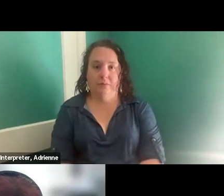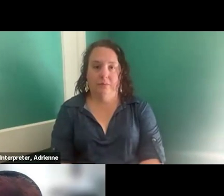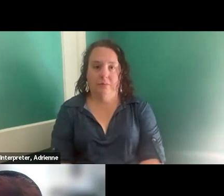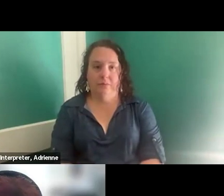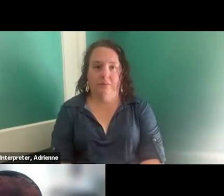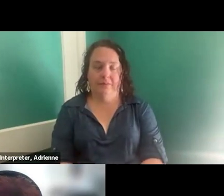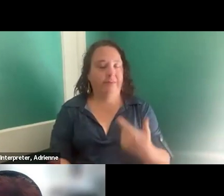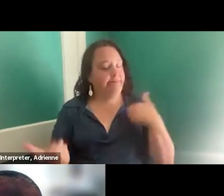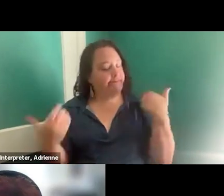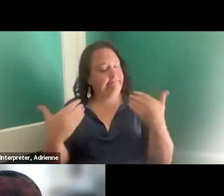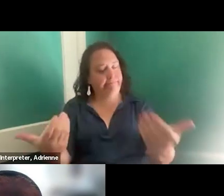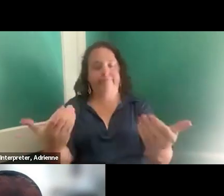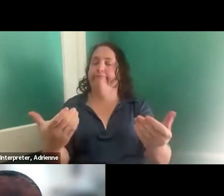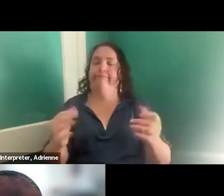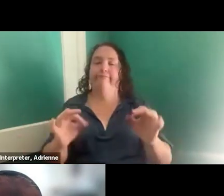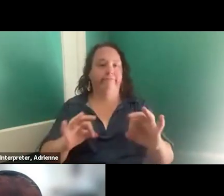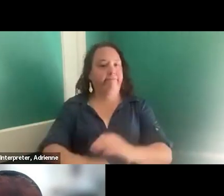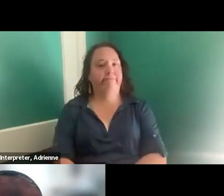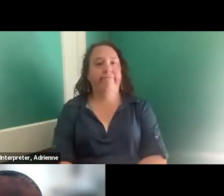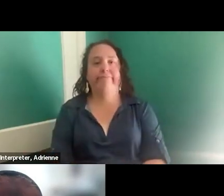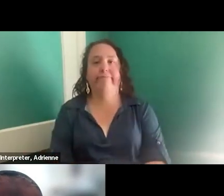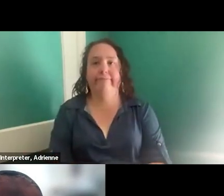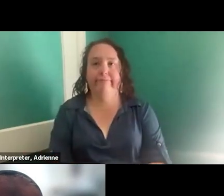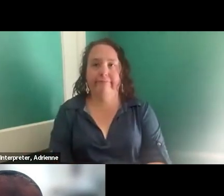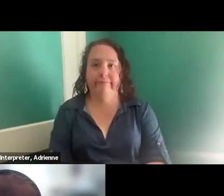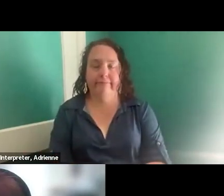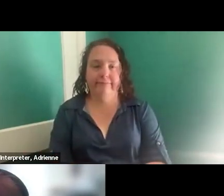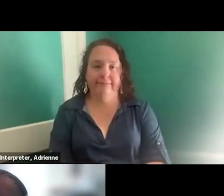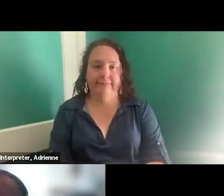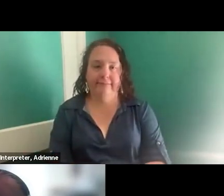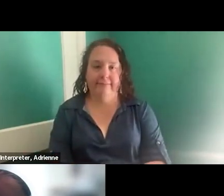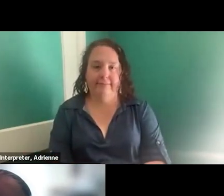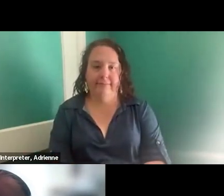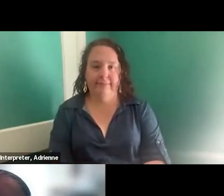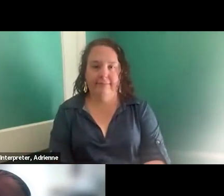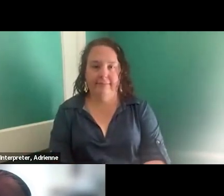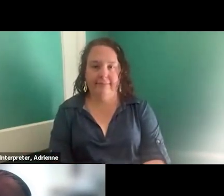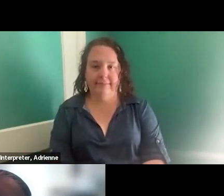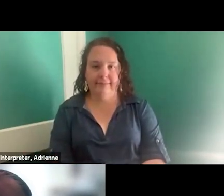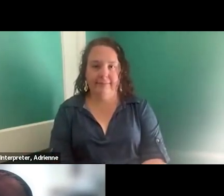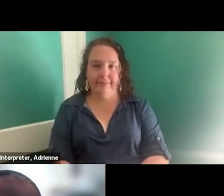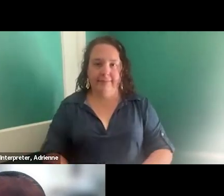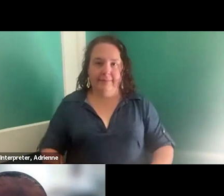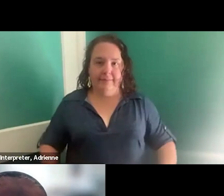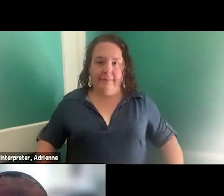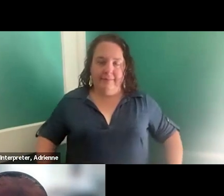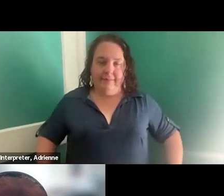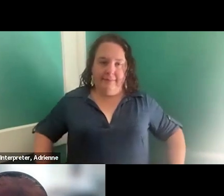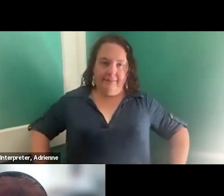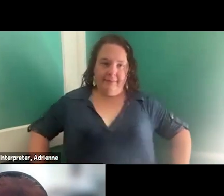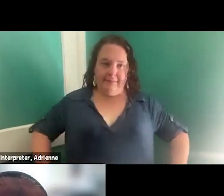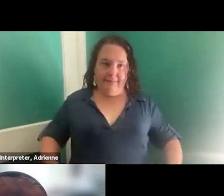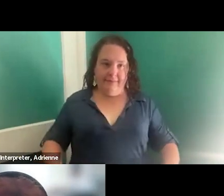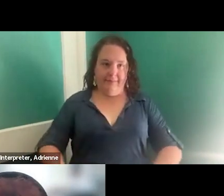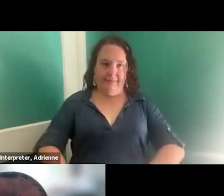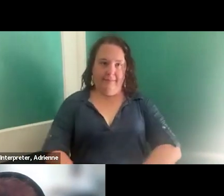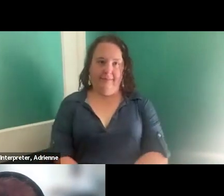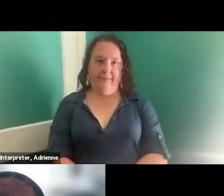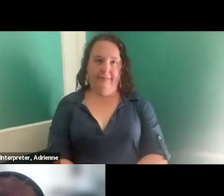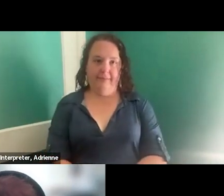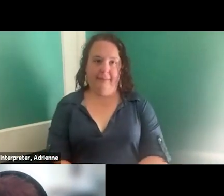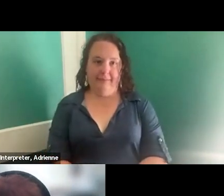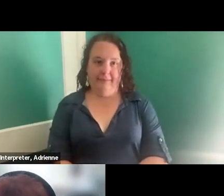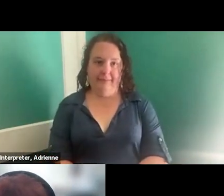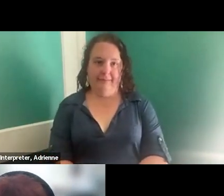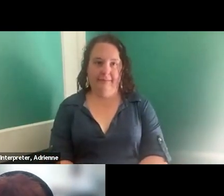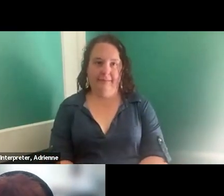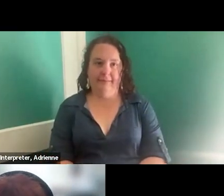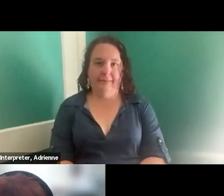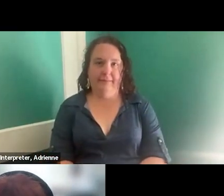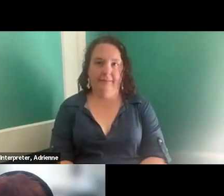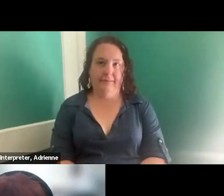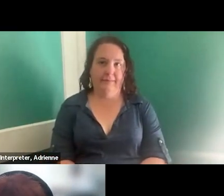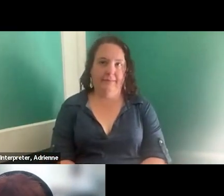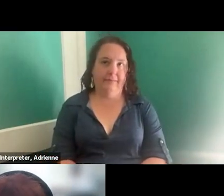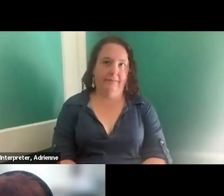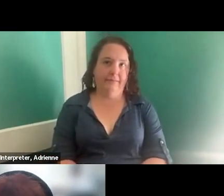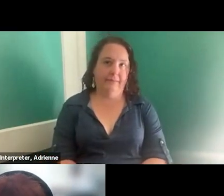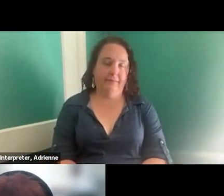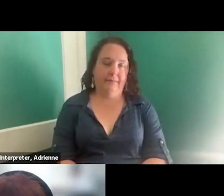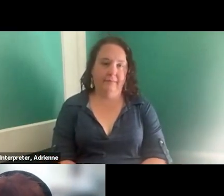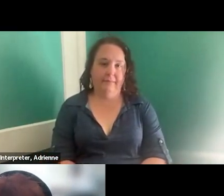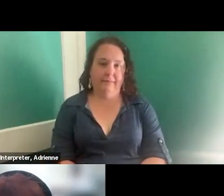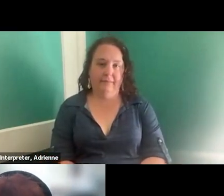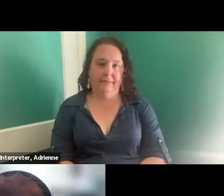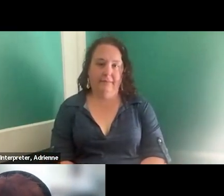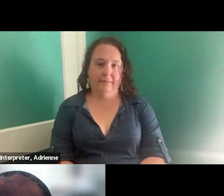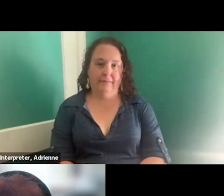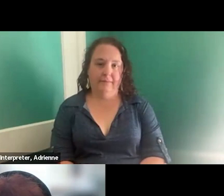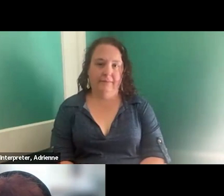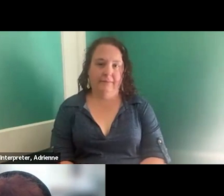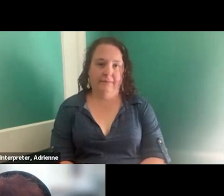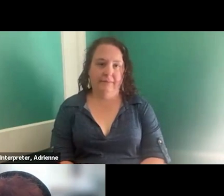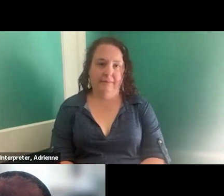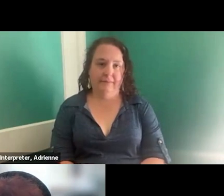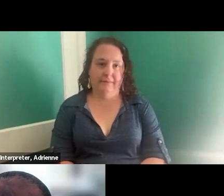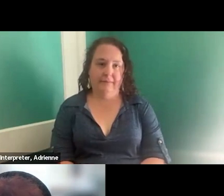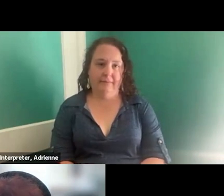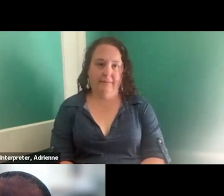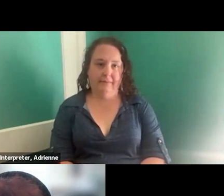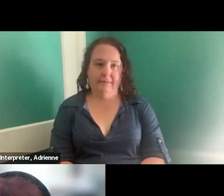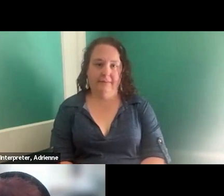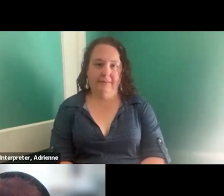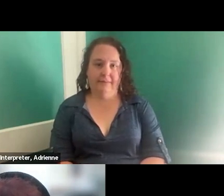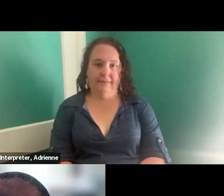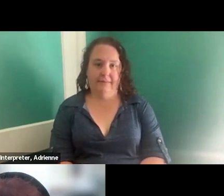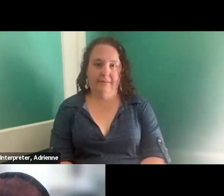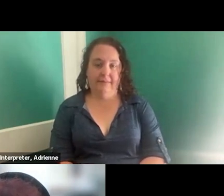Rachel, can you read this?